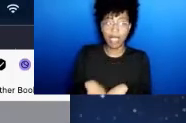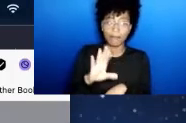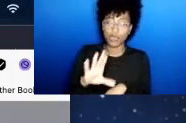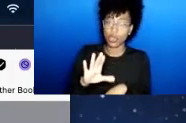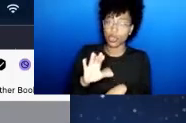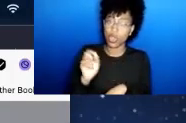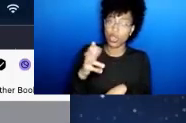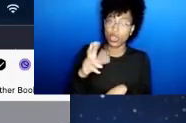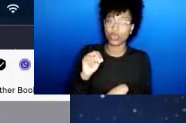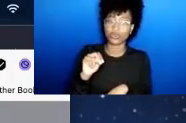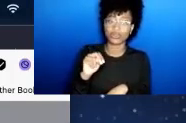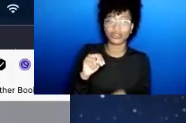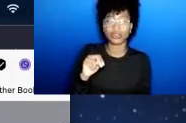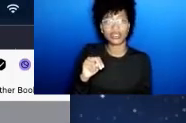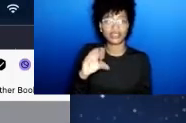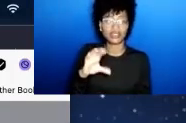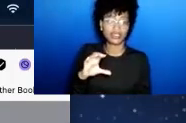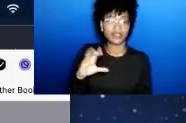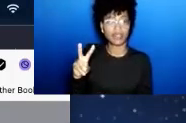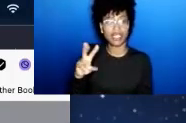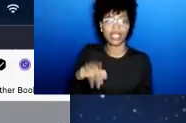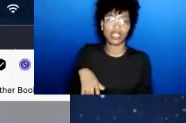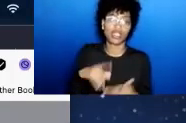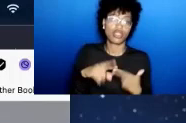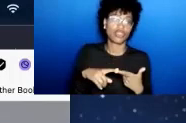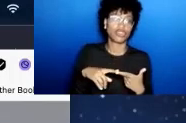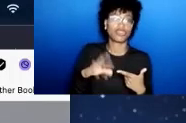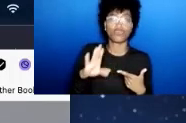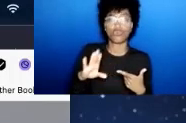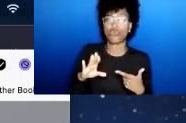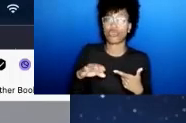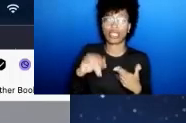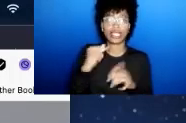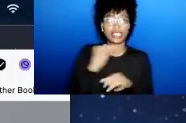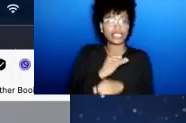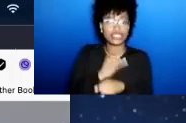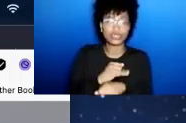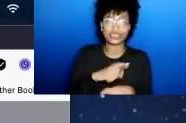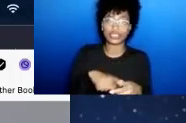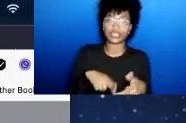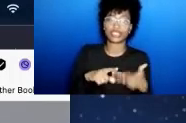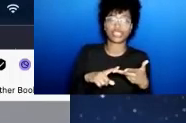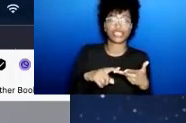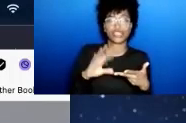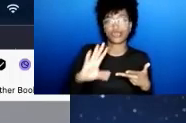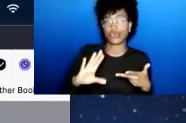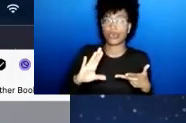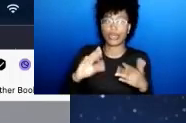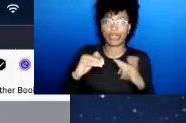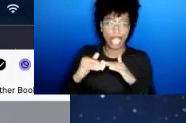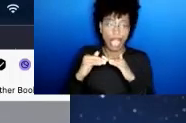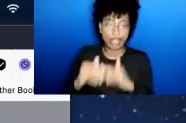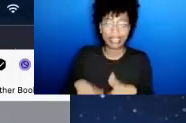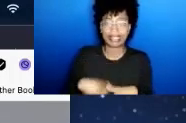CV, your institution, your colleagues. 06:38:51 You can also introduce external links